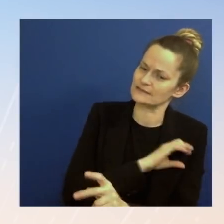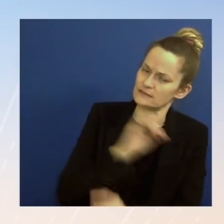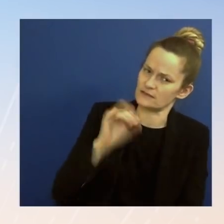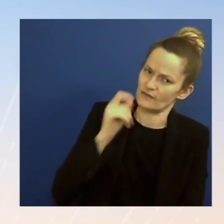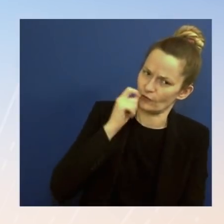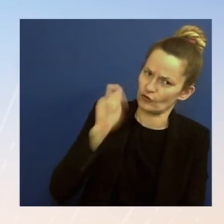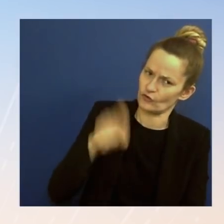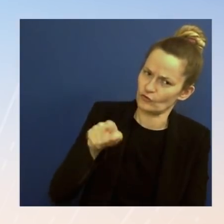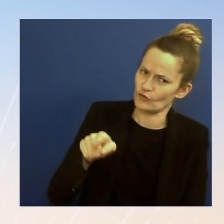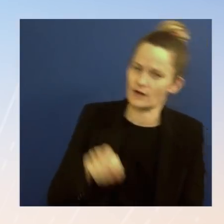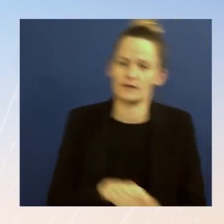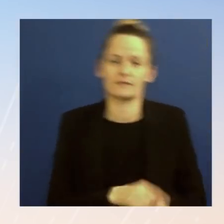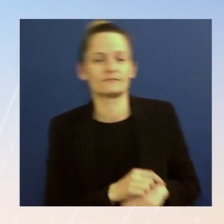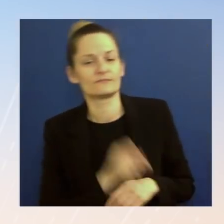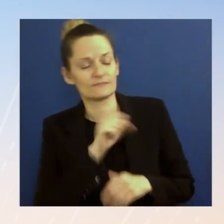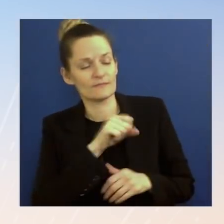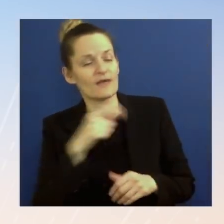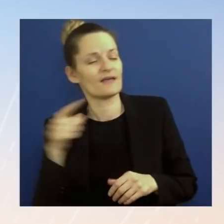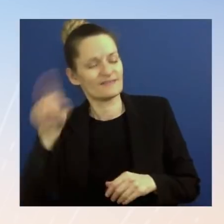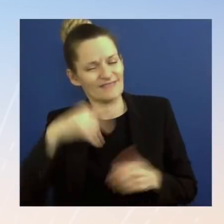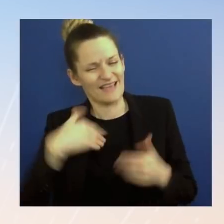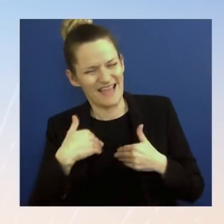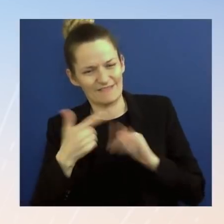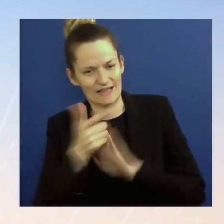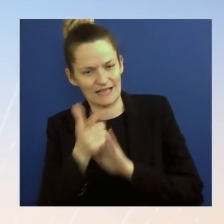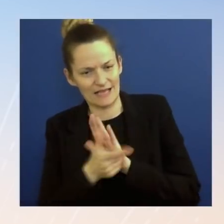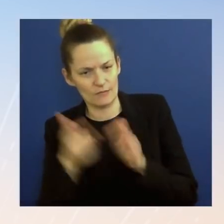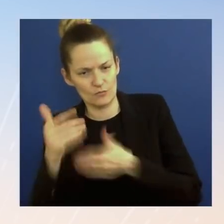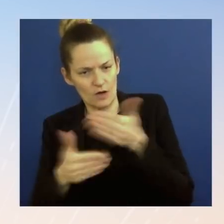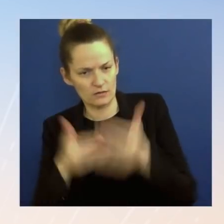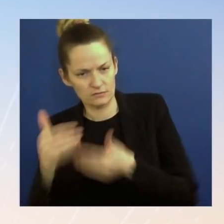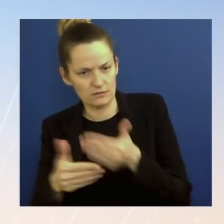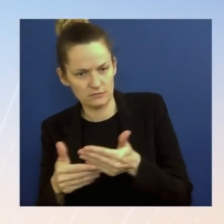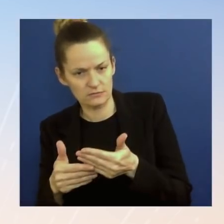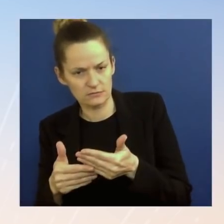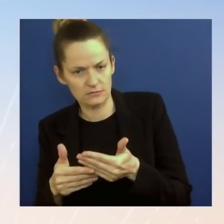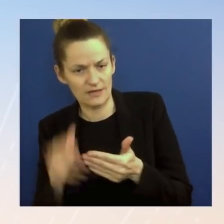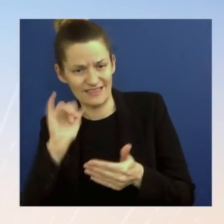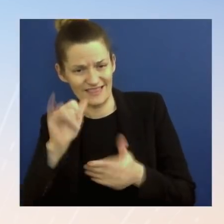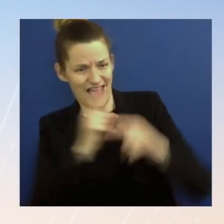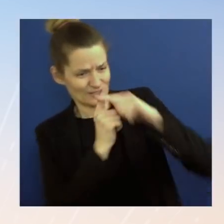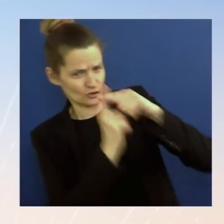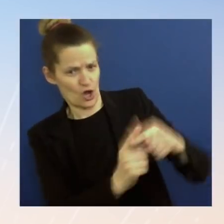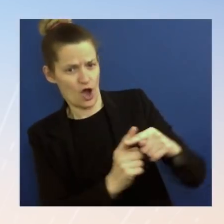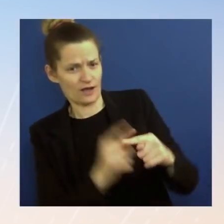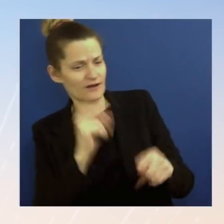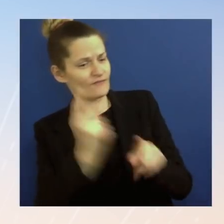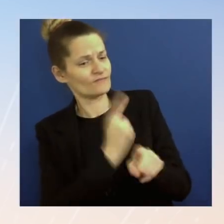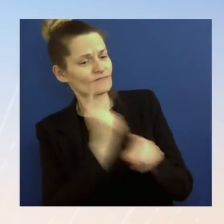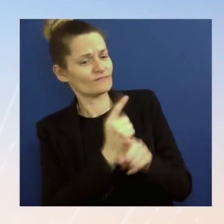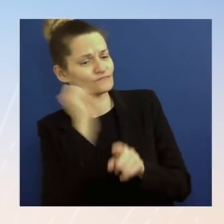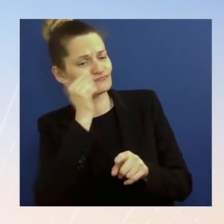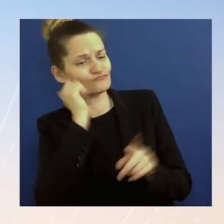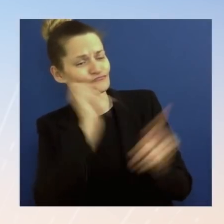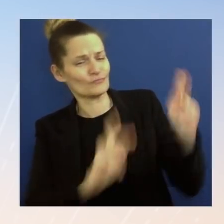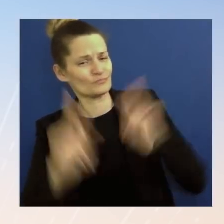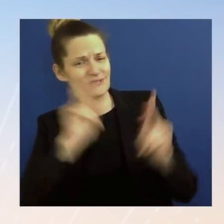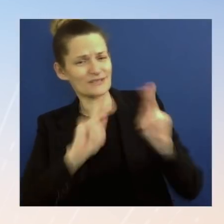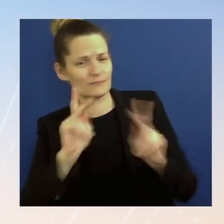and we have seen a range of very concerning video reports -- other would be categorized in that --